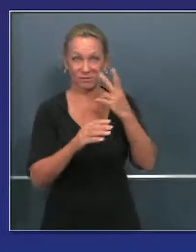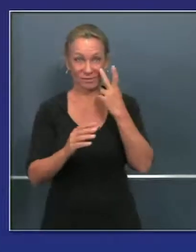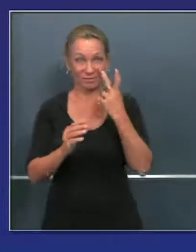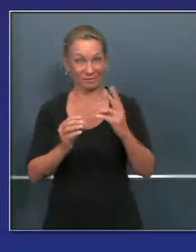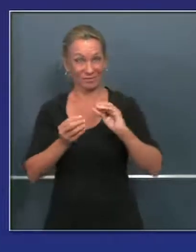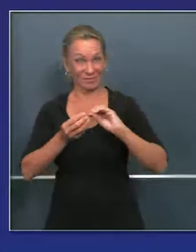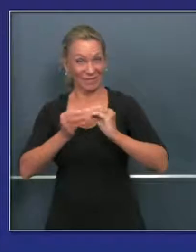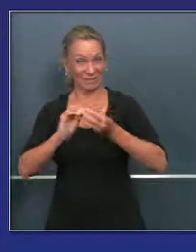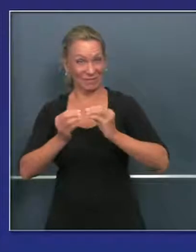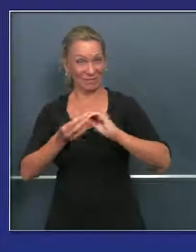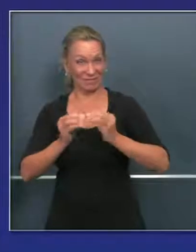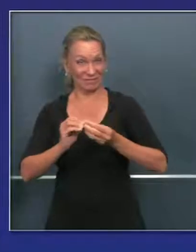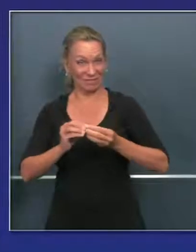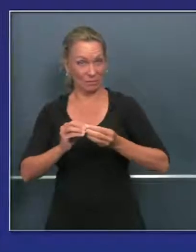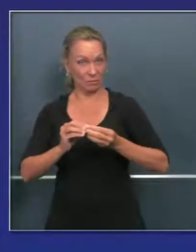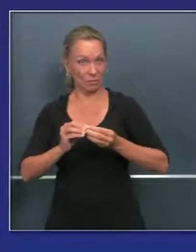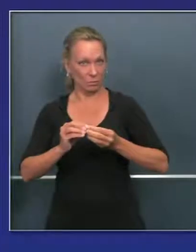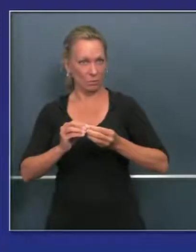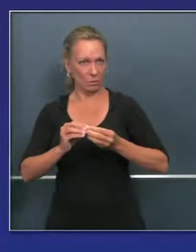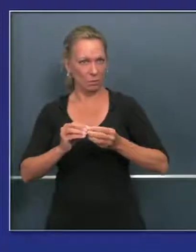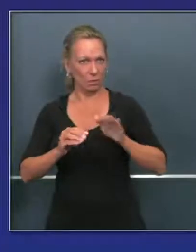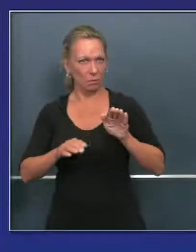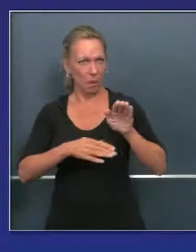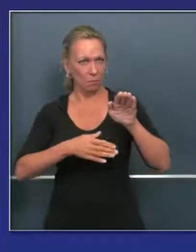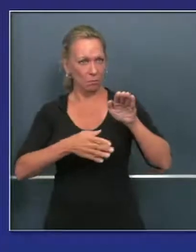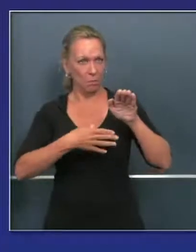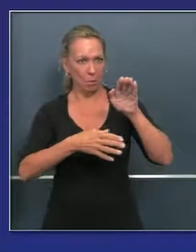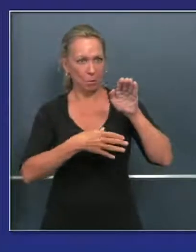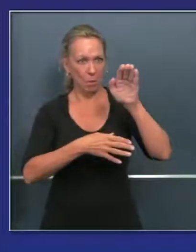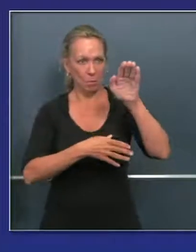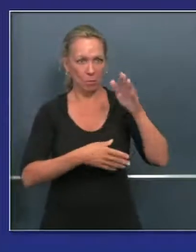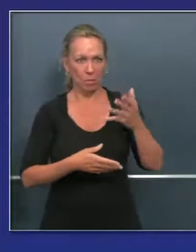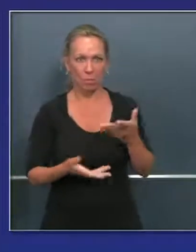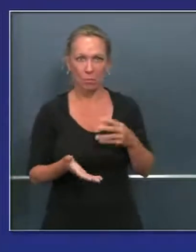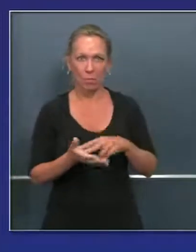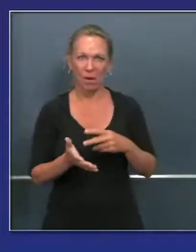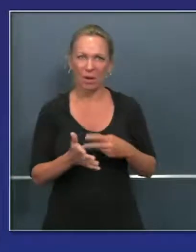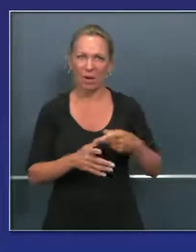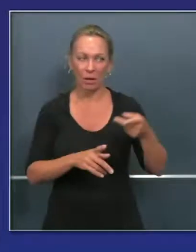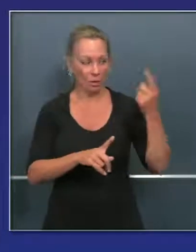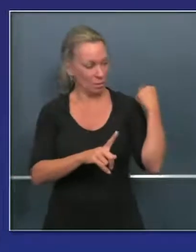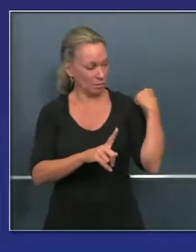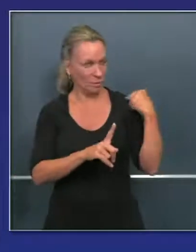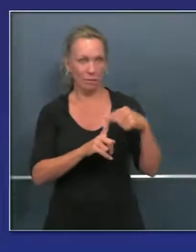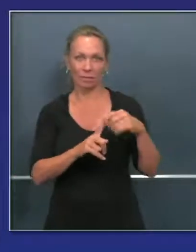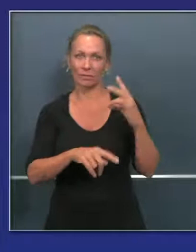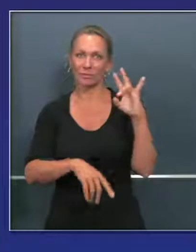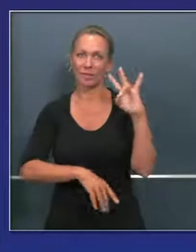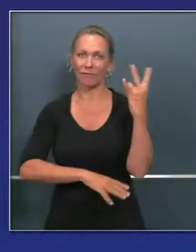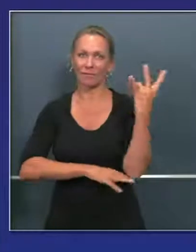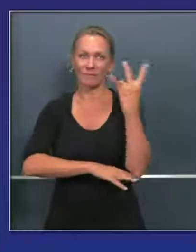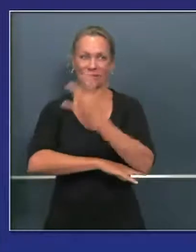you a sense a seven-day snapshot in the last seven days we've seen a 45 percent increase in the total